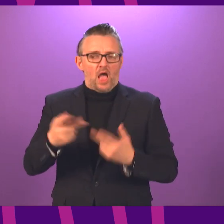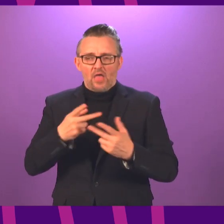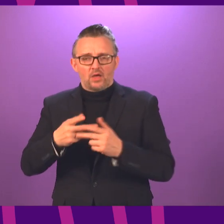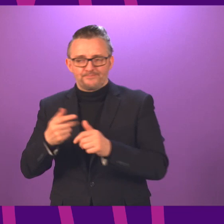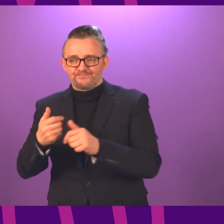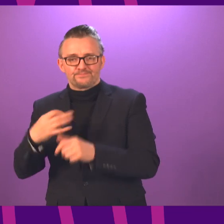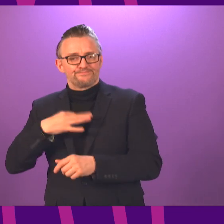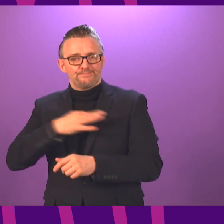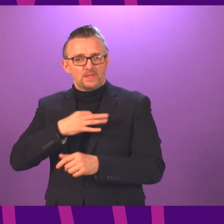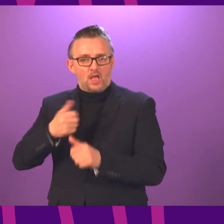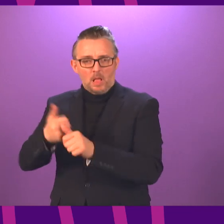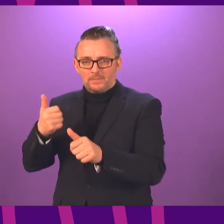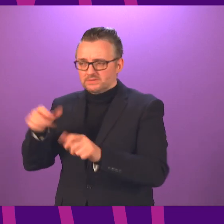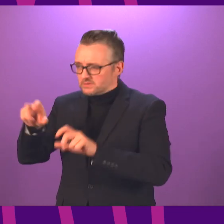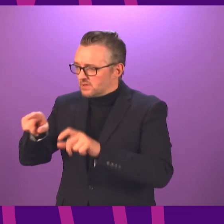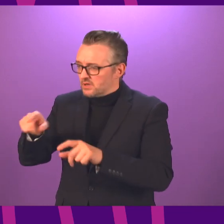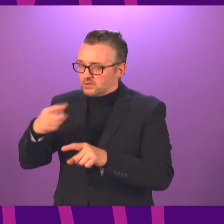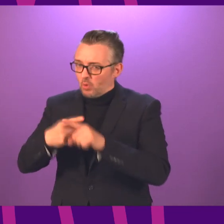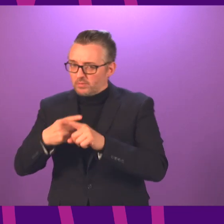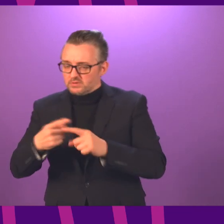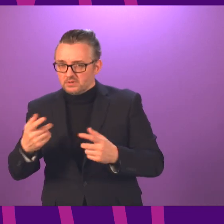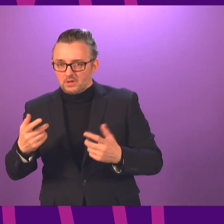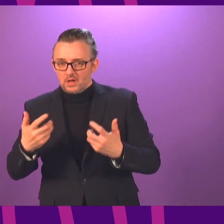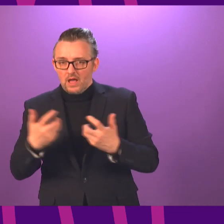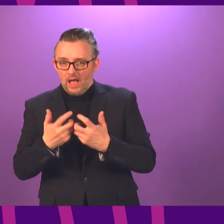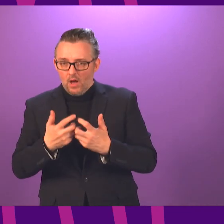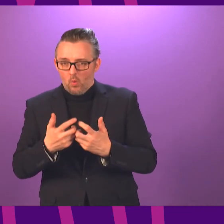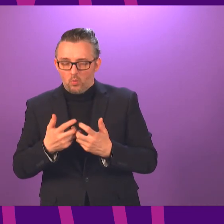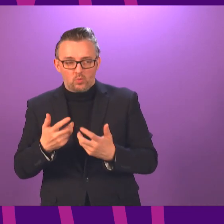also looking at this—about the work that is being done to enable the current vaccines